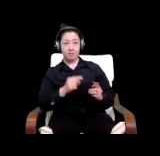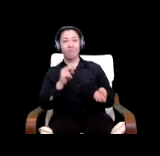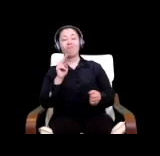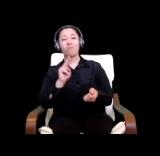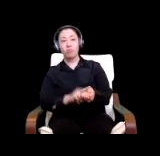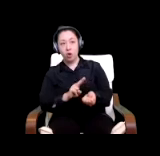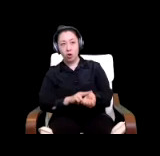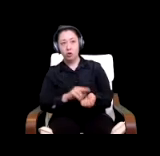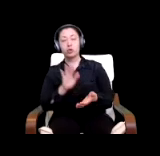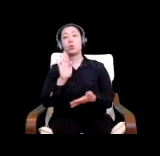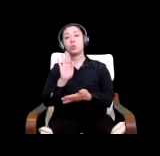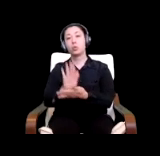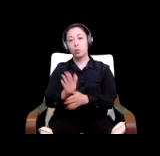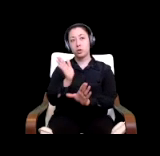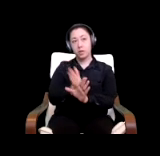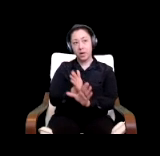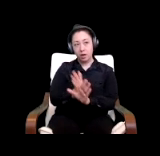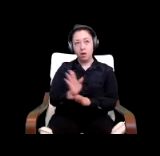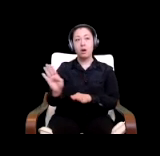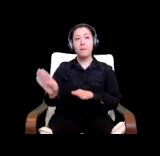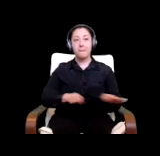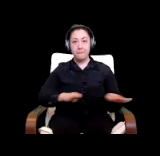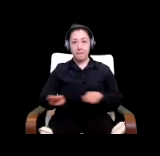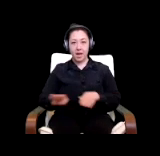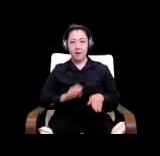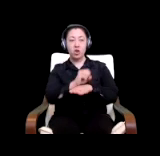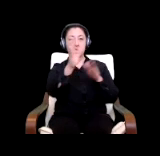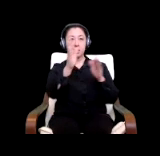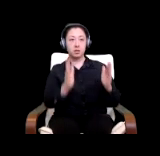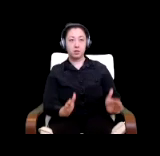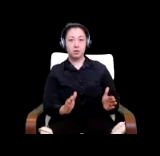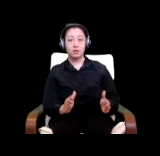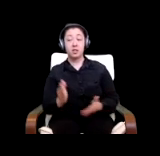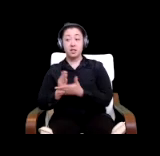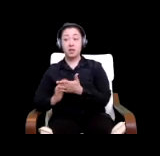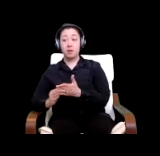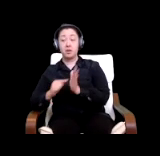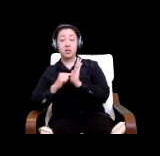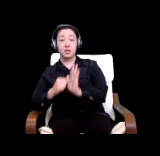and behavior consultant examples of strategies and accommodations could include a functional